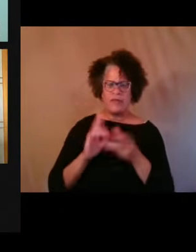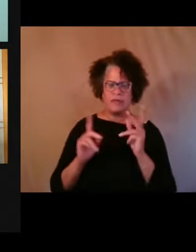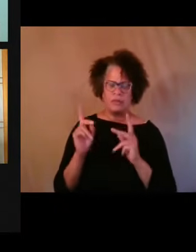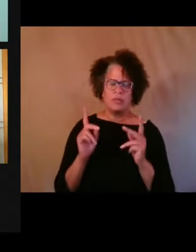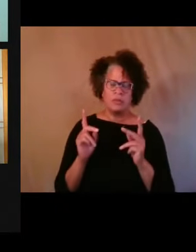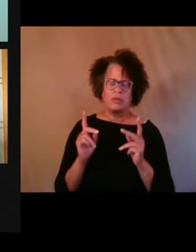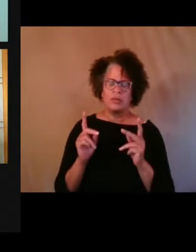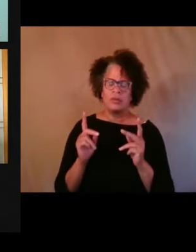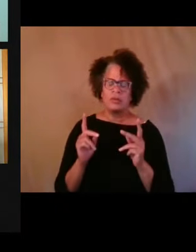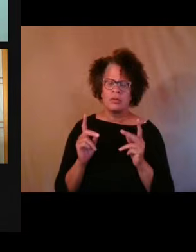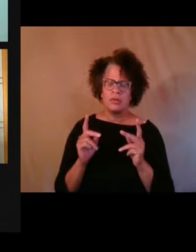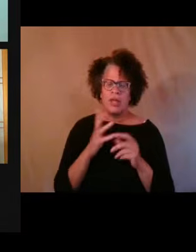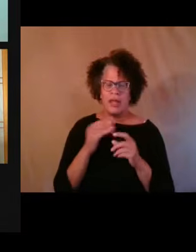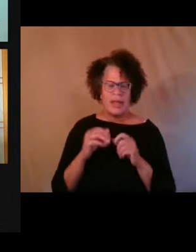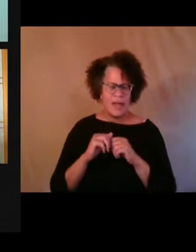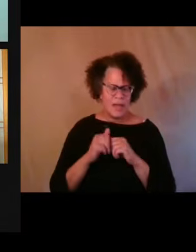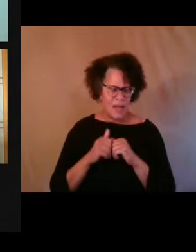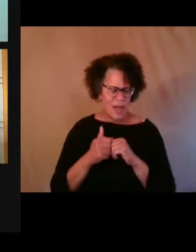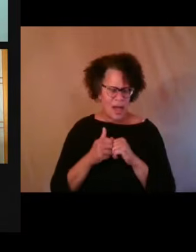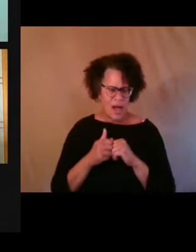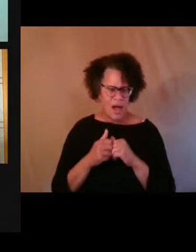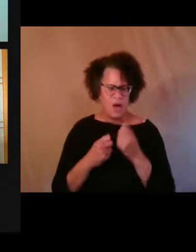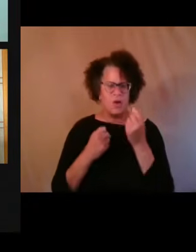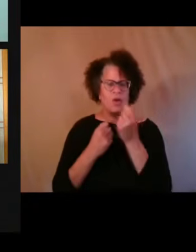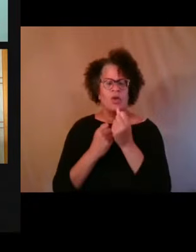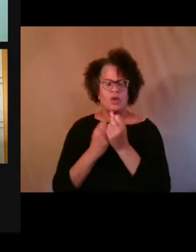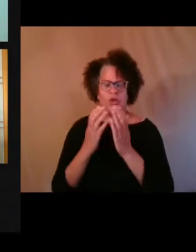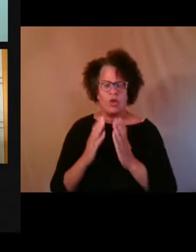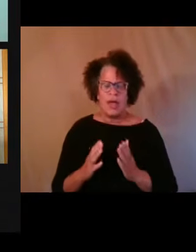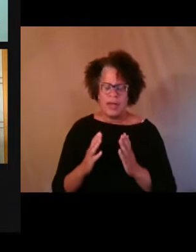And how do activists find the permission